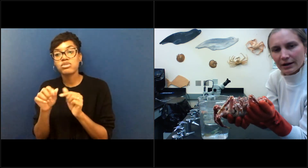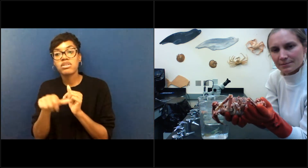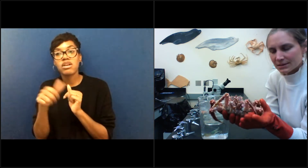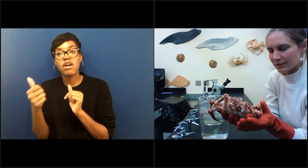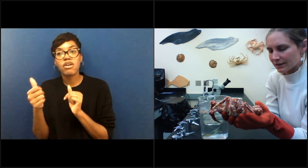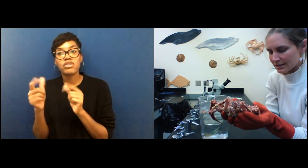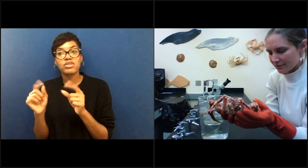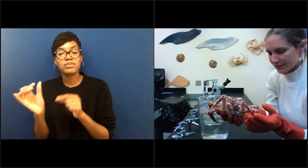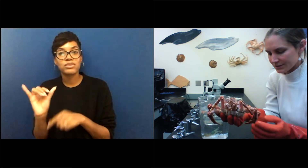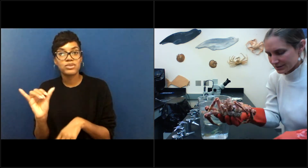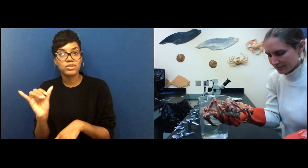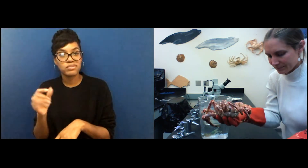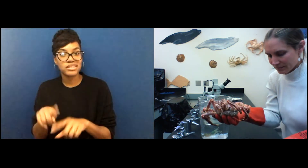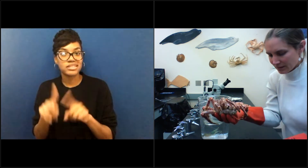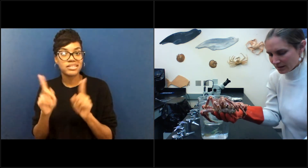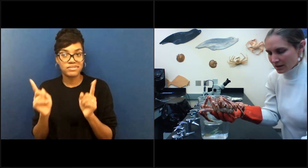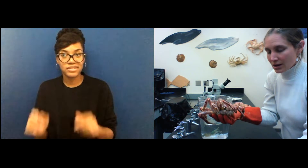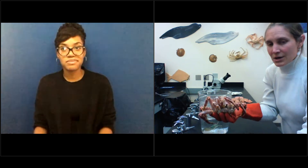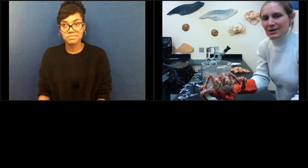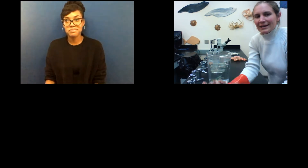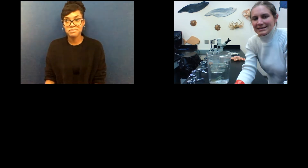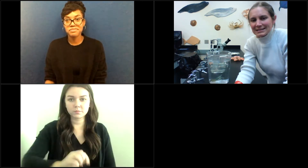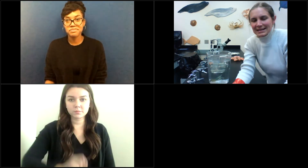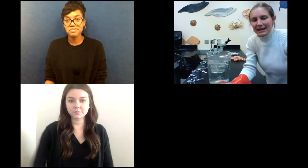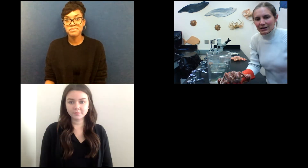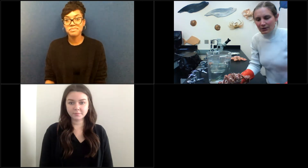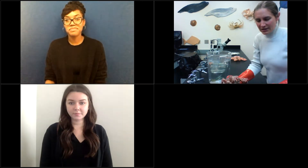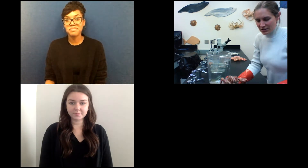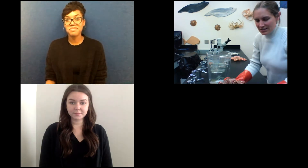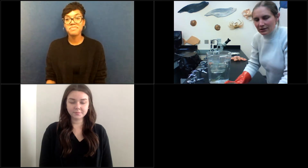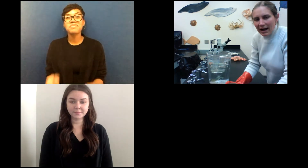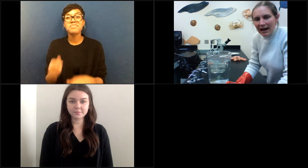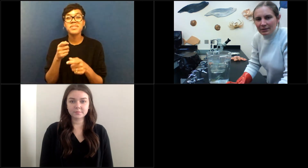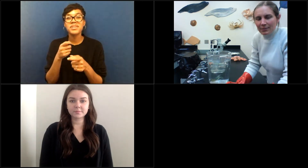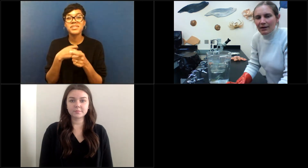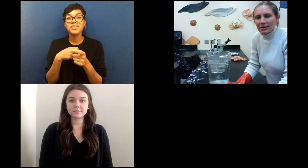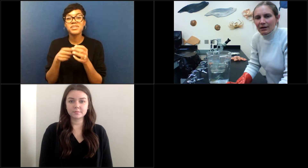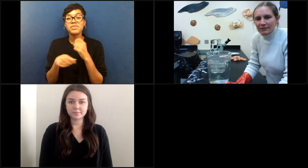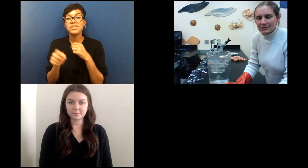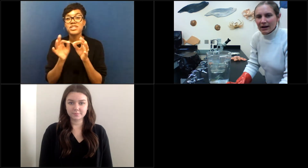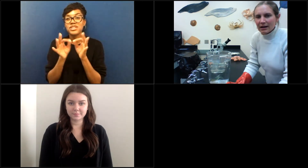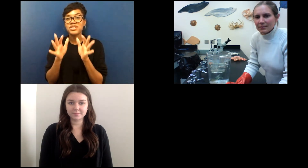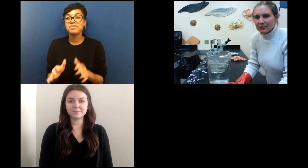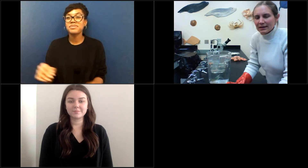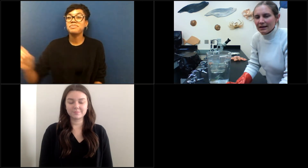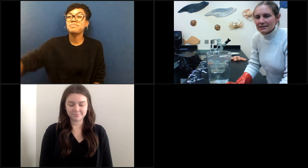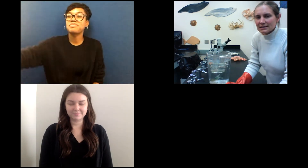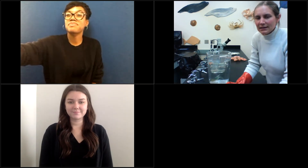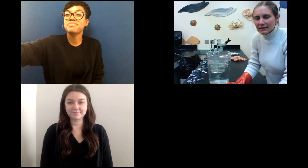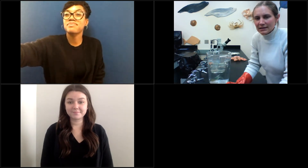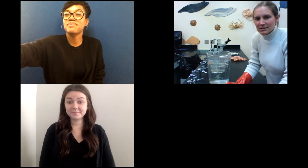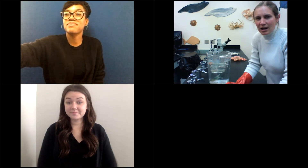and snow crabs that we looked at first. So I'd like to take any questions that you have about all of these crab that we have seen.